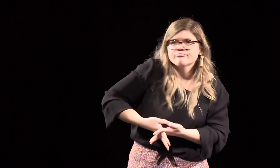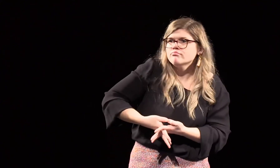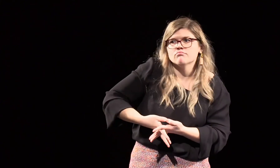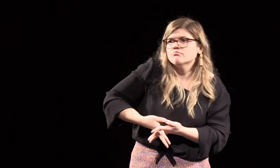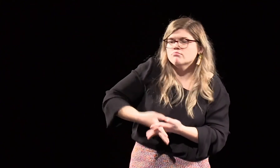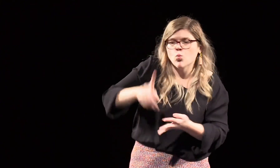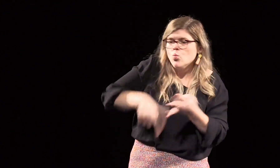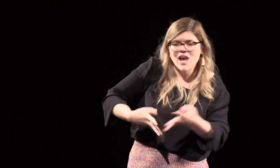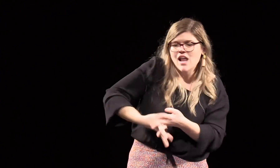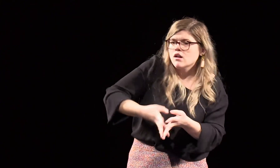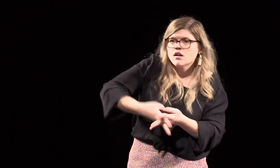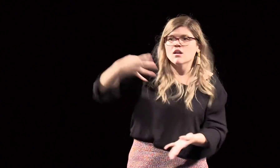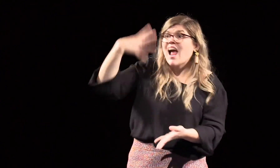in the 19th century.